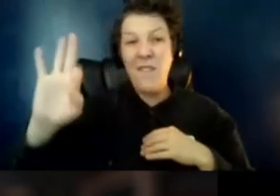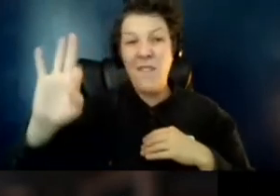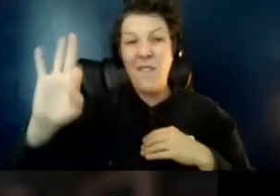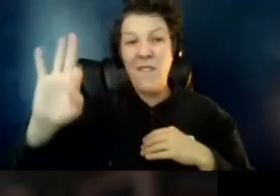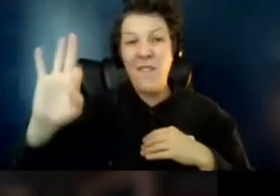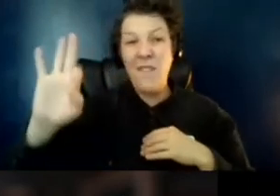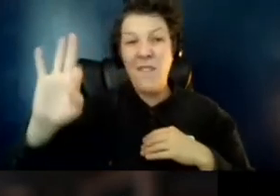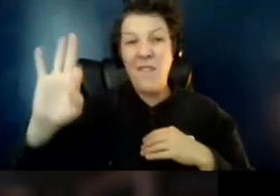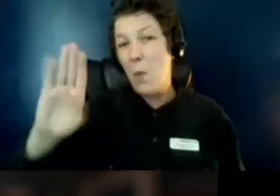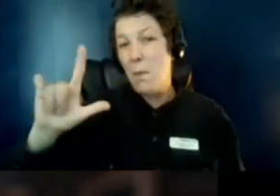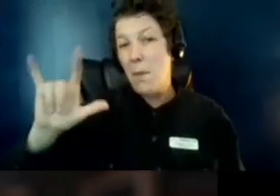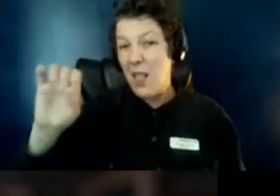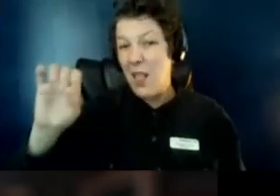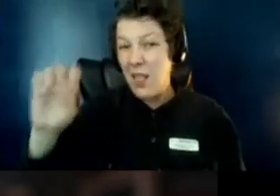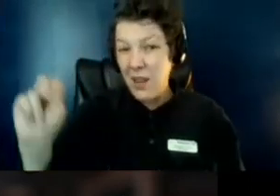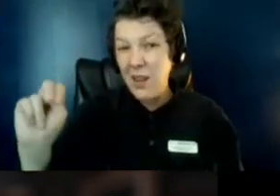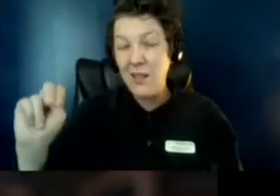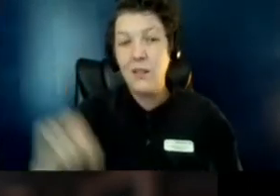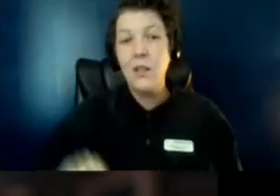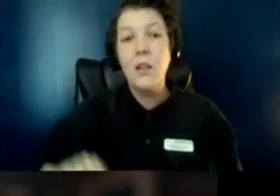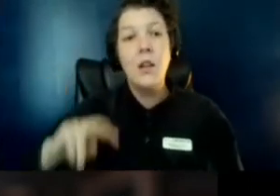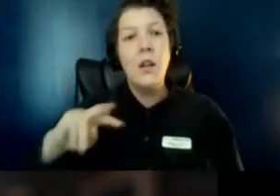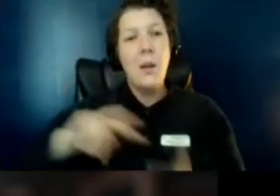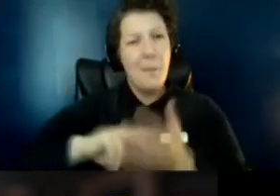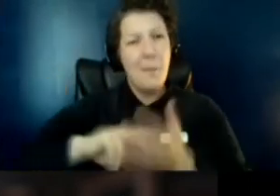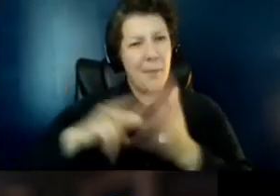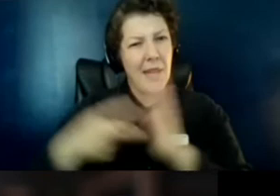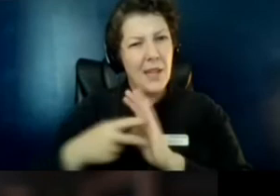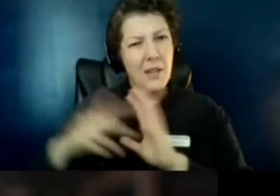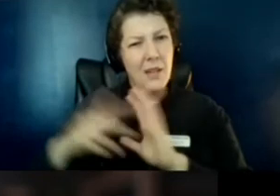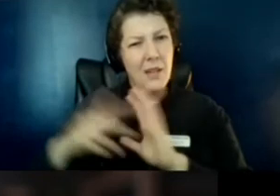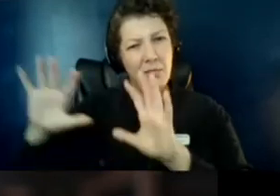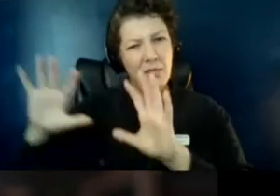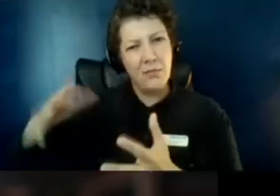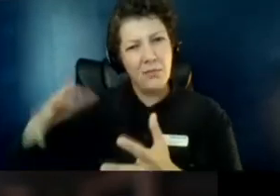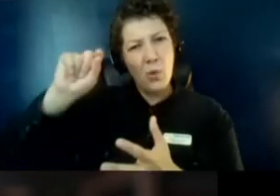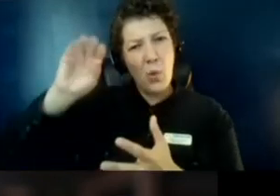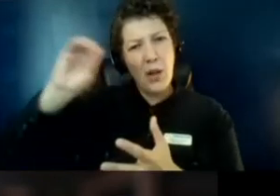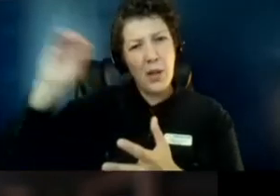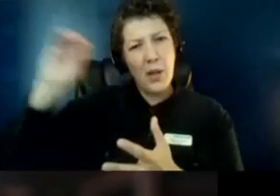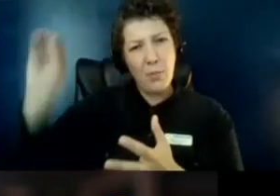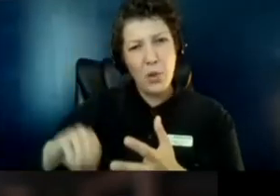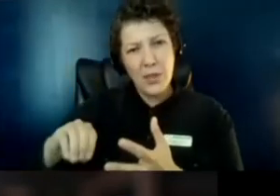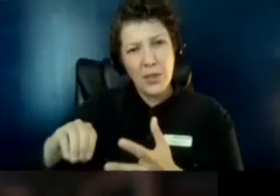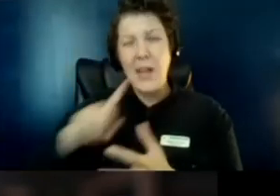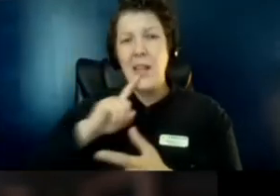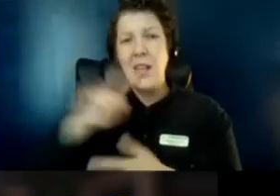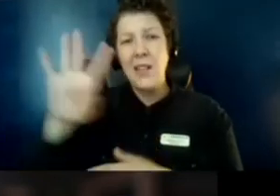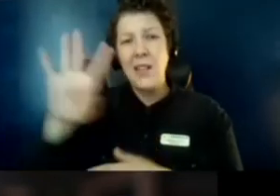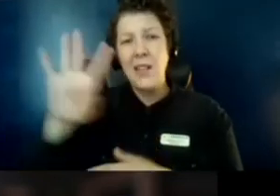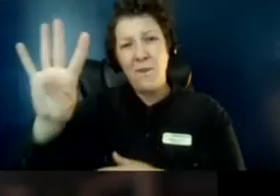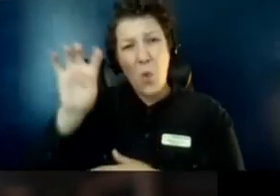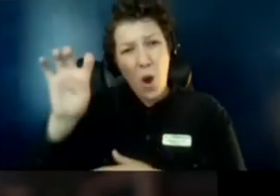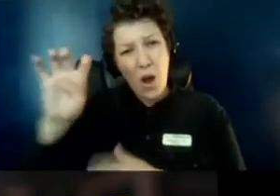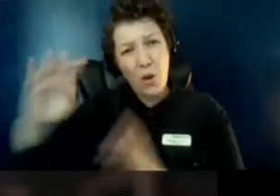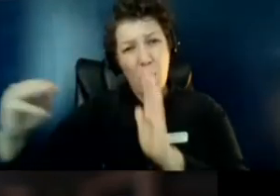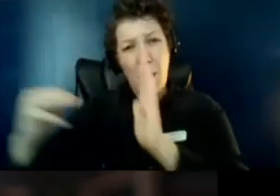40 million people ‑‑ no, 400 million people, right?